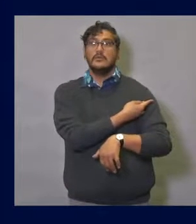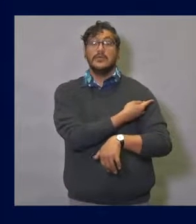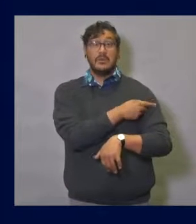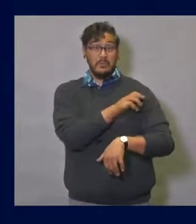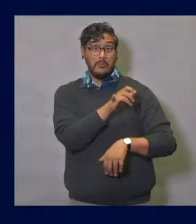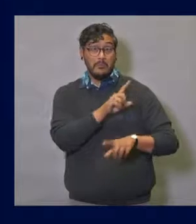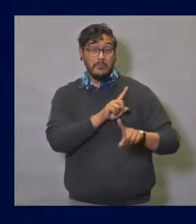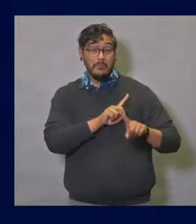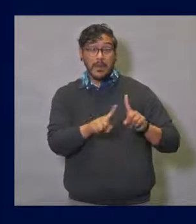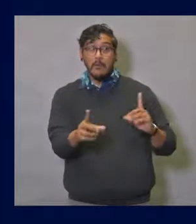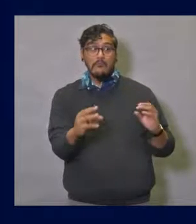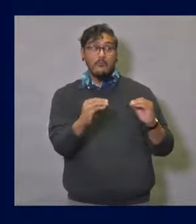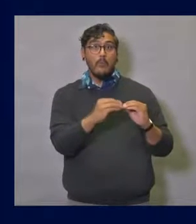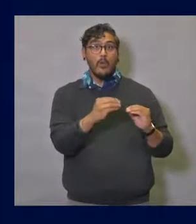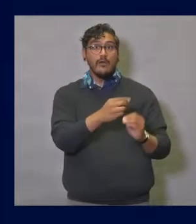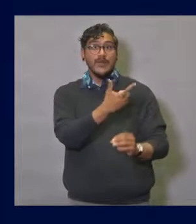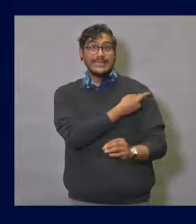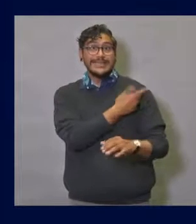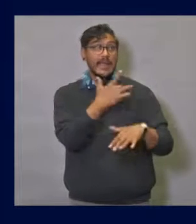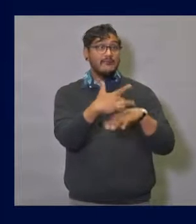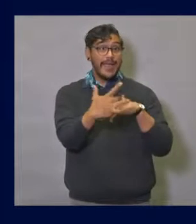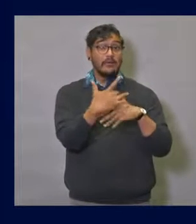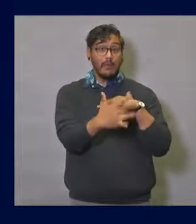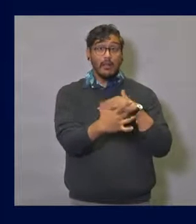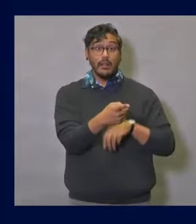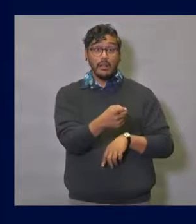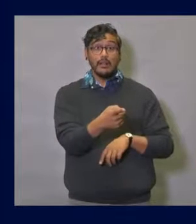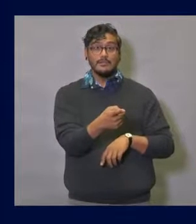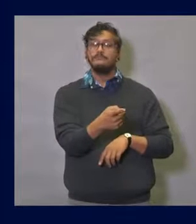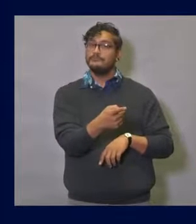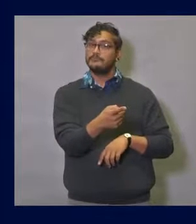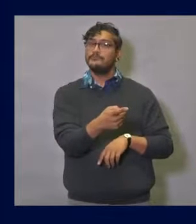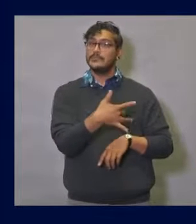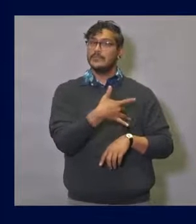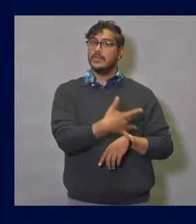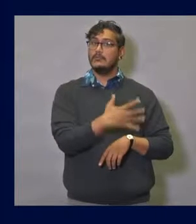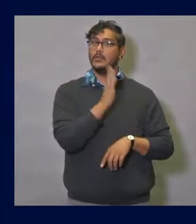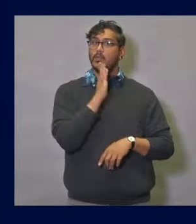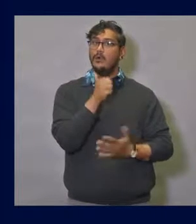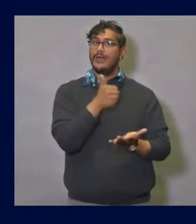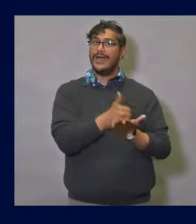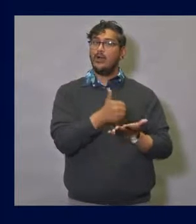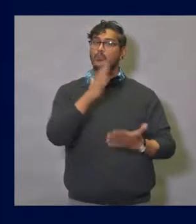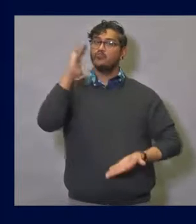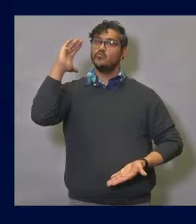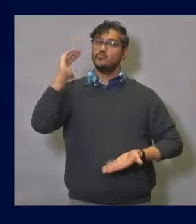BEEN VACCINATED, THE INCREASING